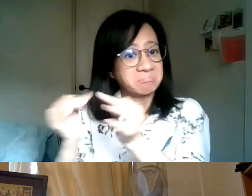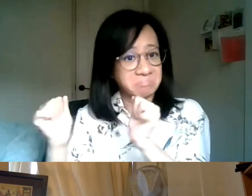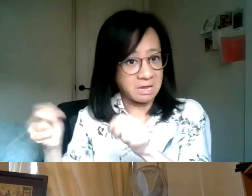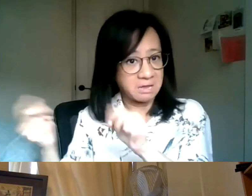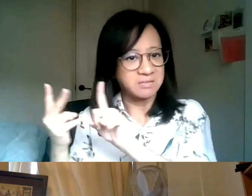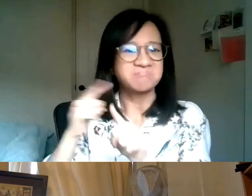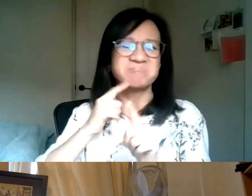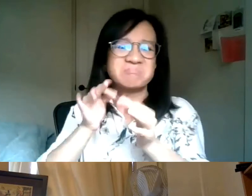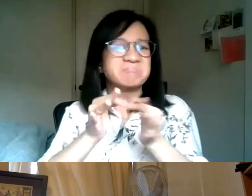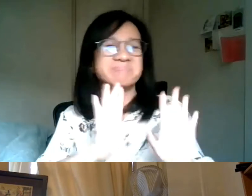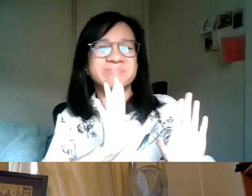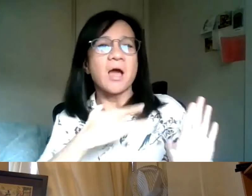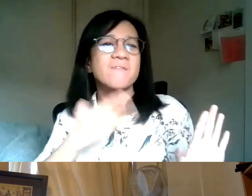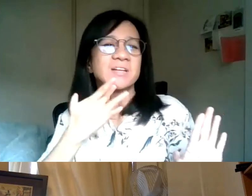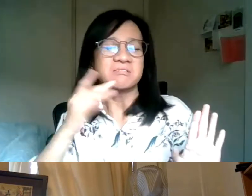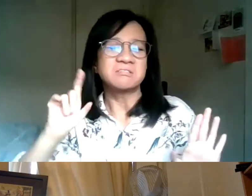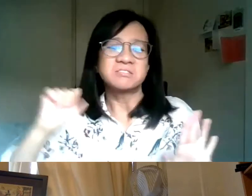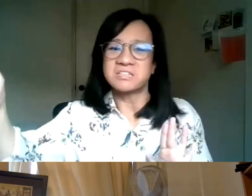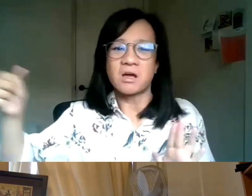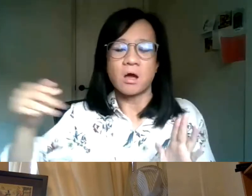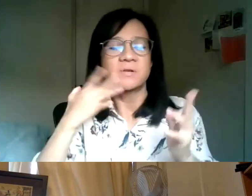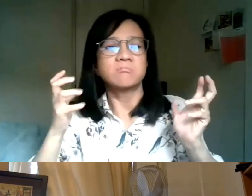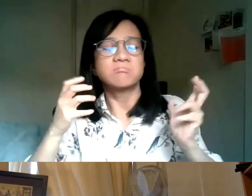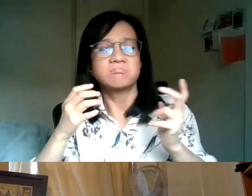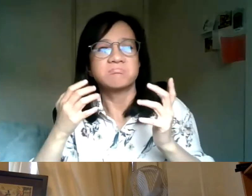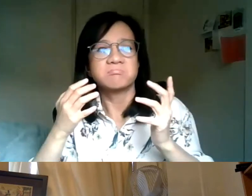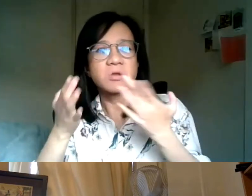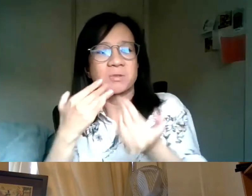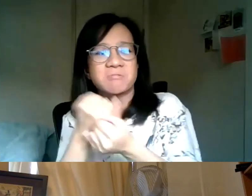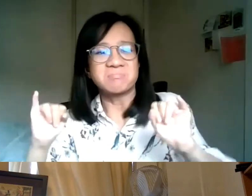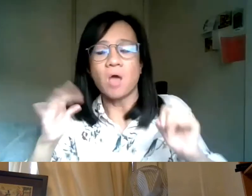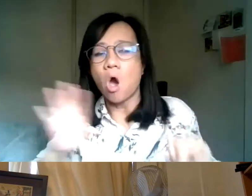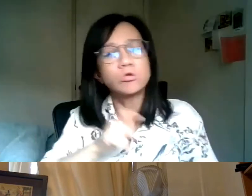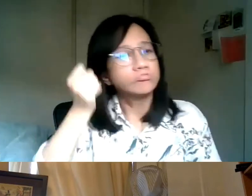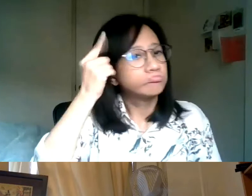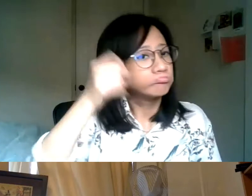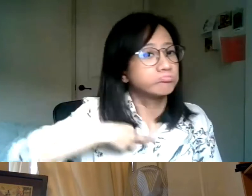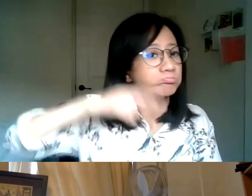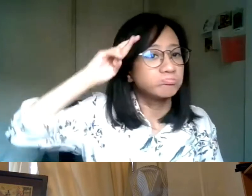And I went without an interpreter, and they told me I could have them, but I thought I